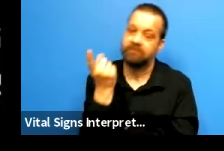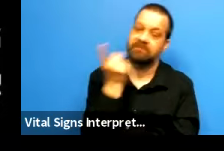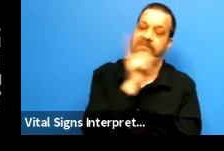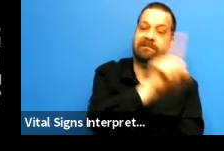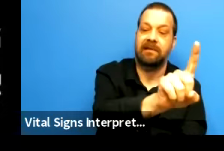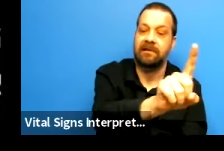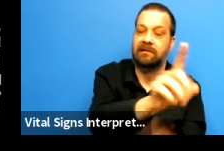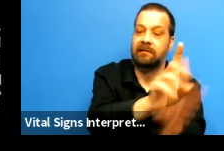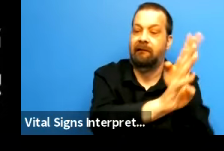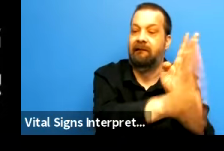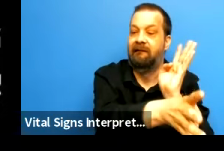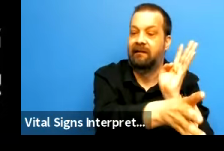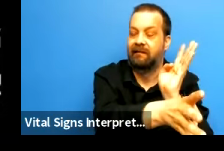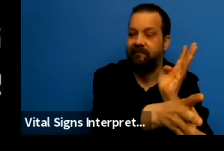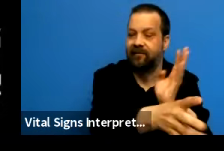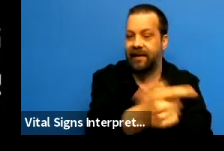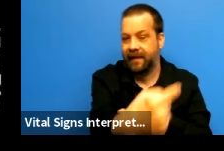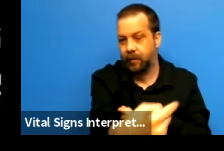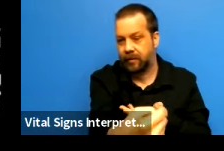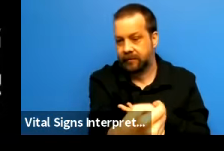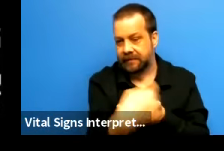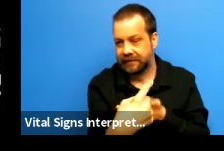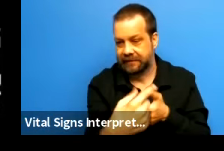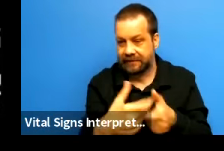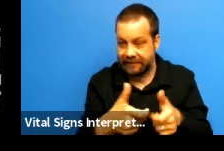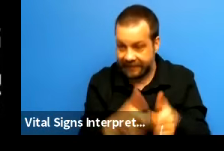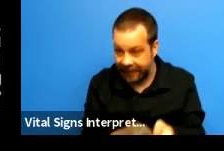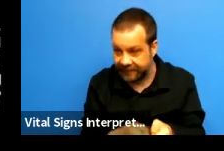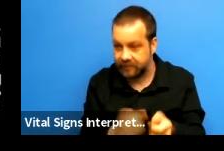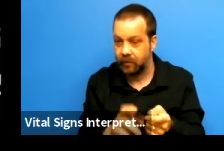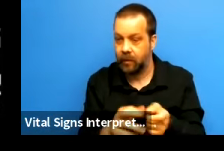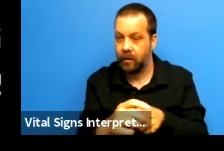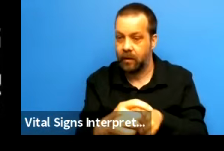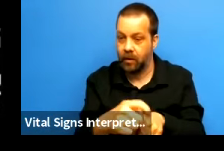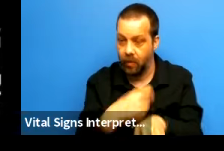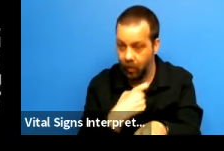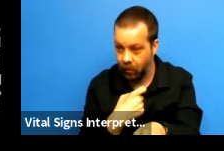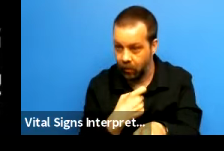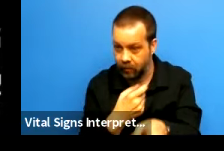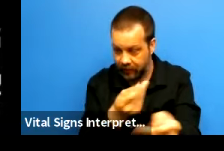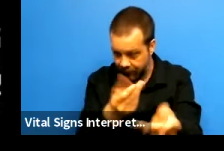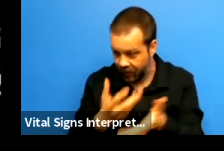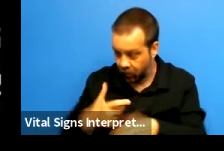They either text or call me and let me when my mom and I need to go in.